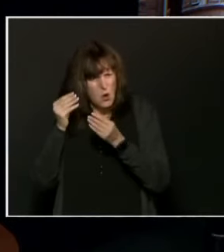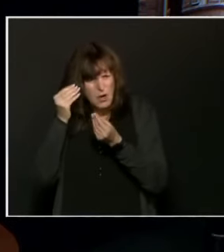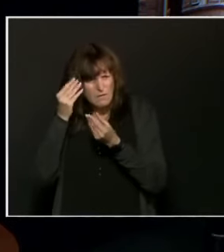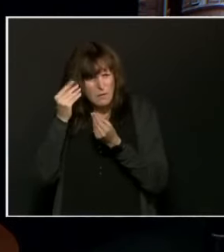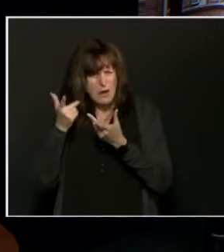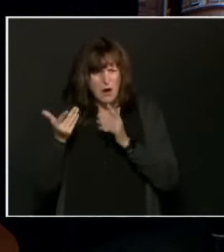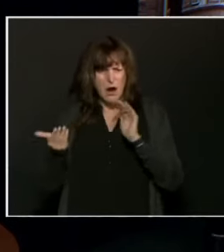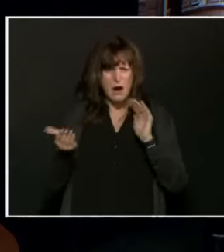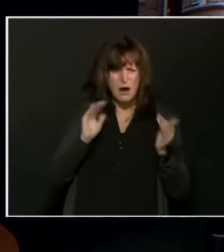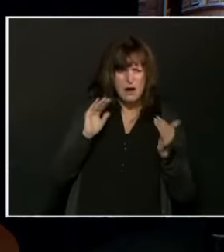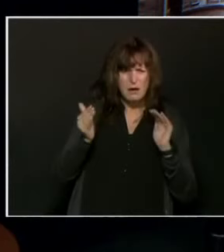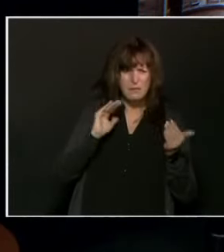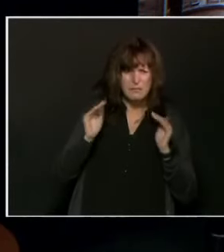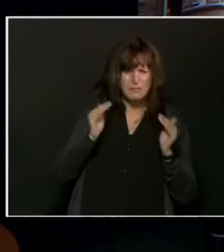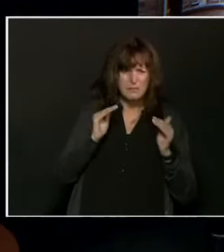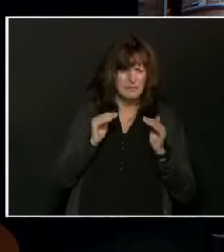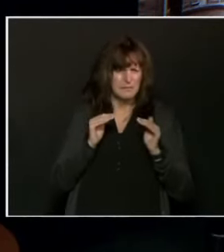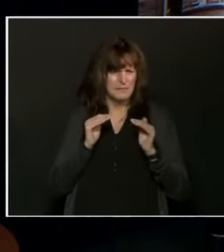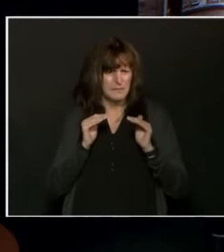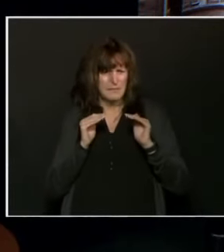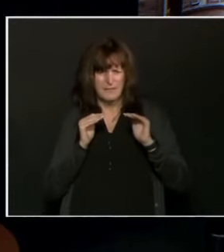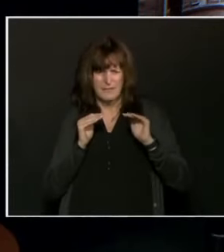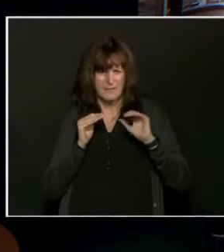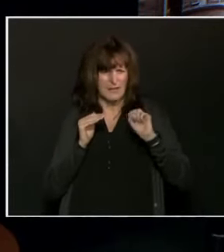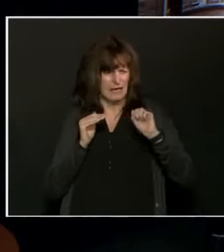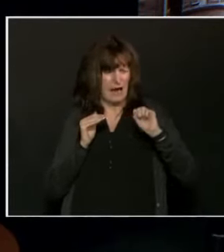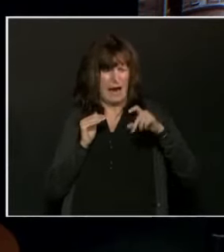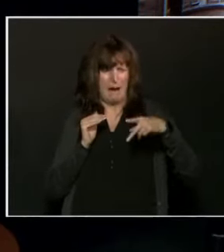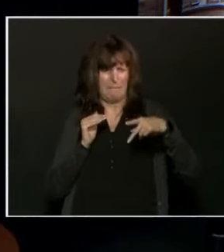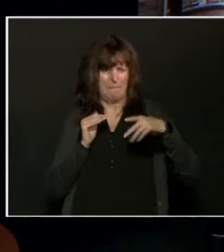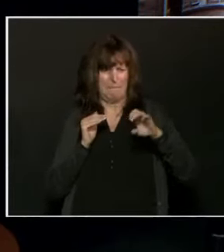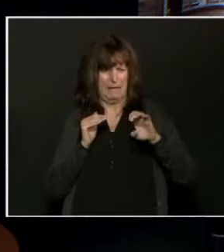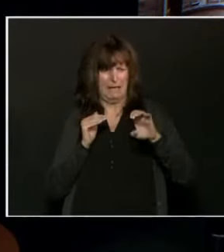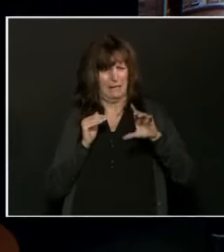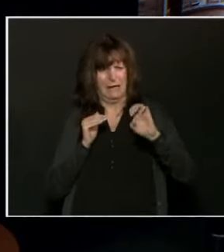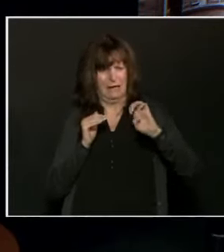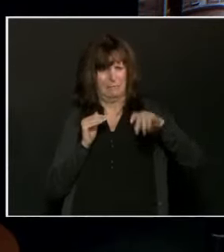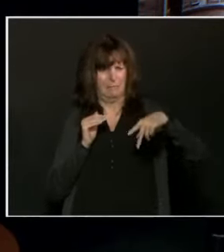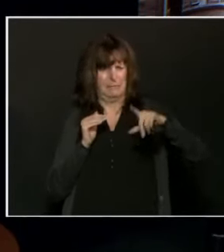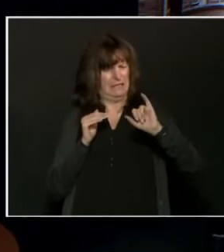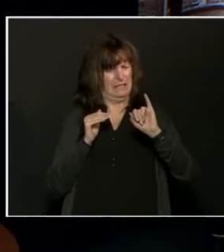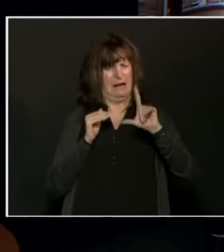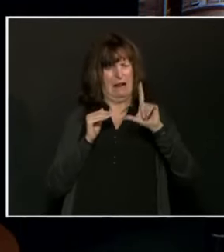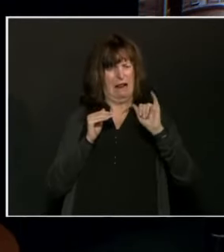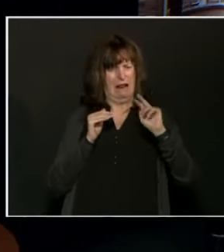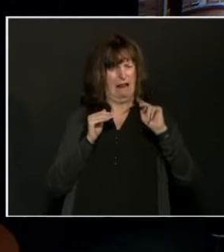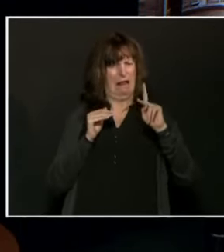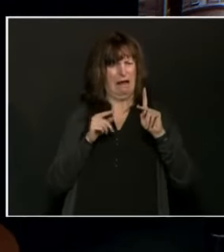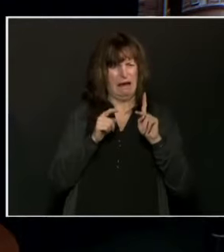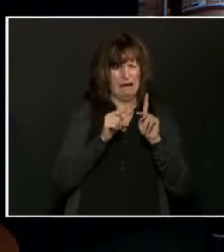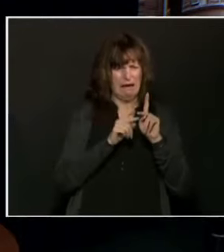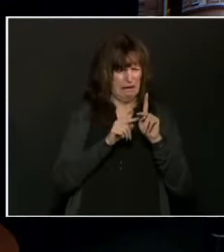NO INFORMATION VERSUS NO EPI LINK. I WONDER IF YOU CAN COMMENT ON